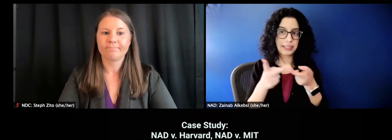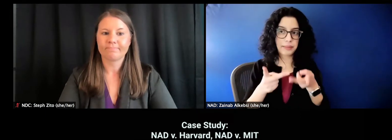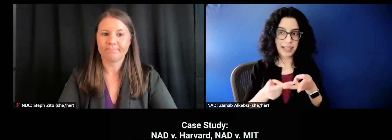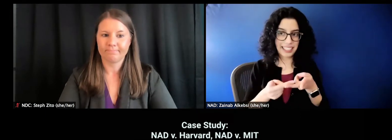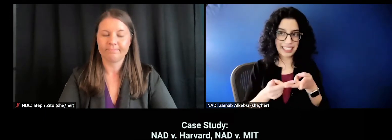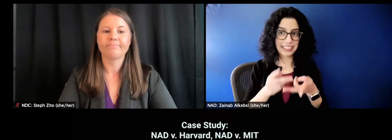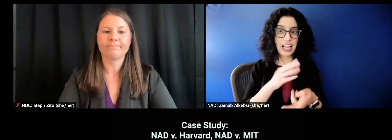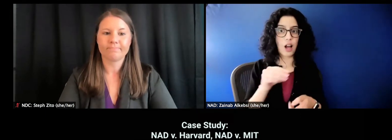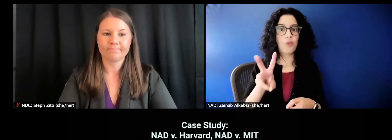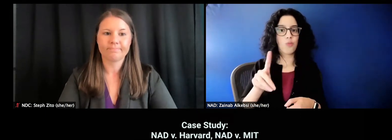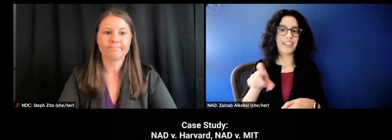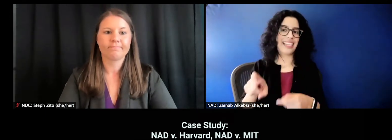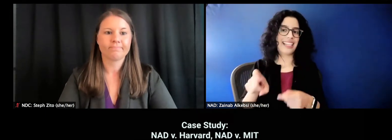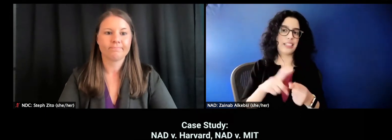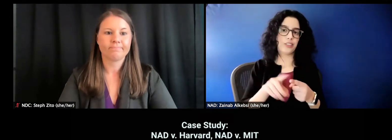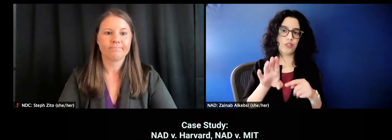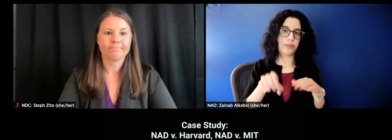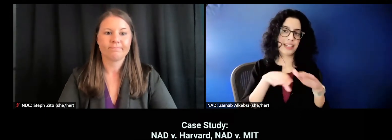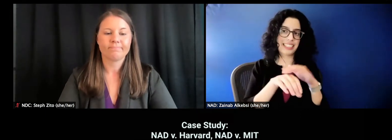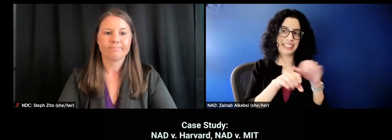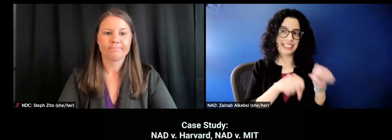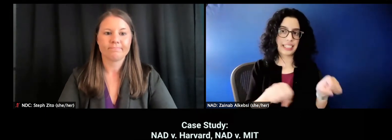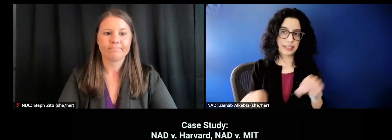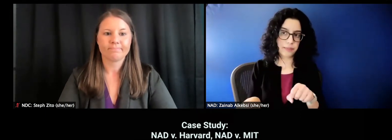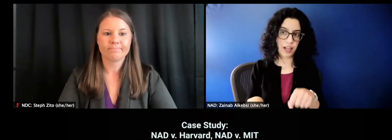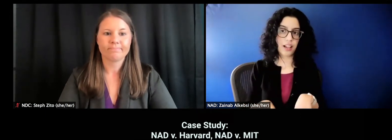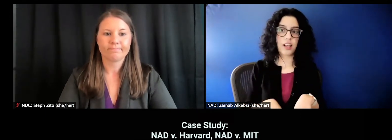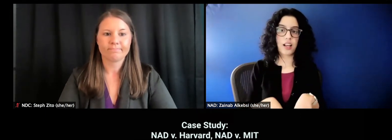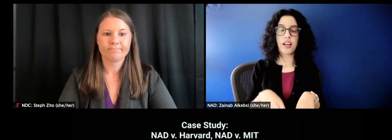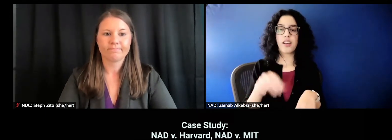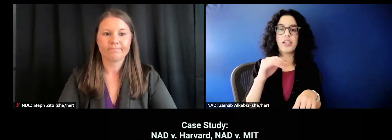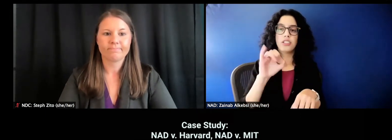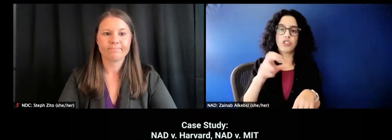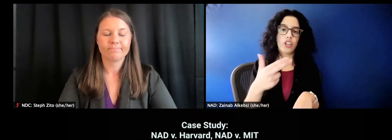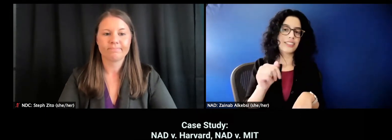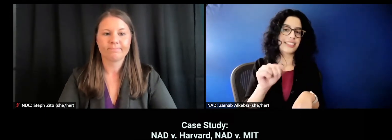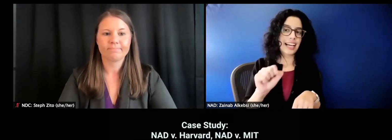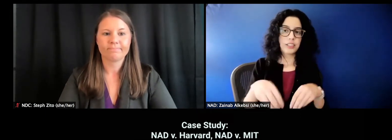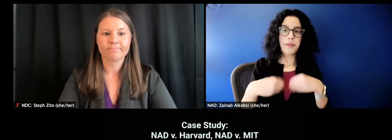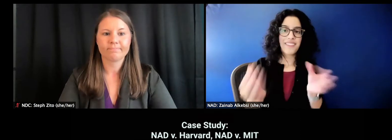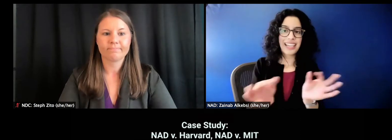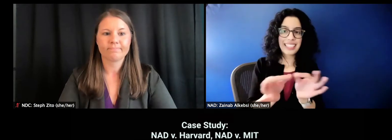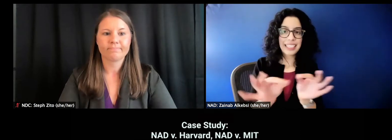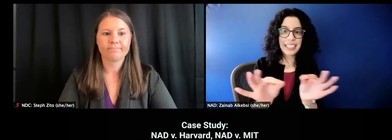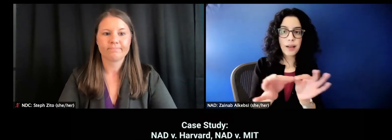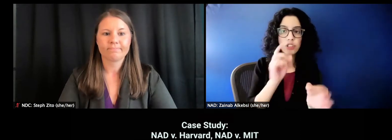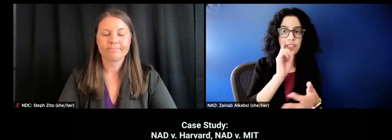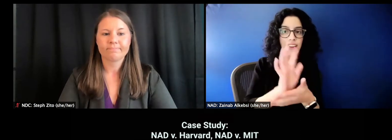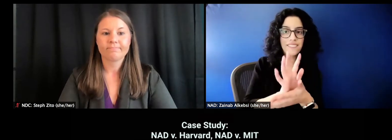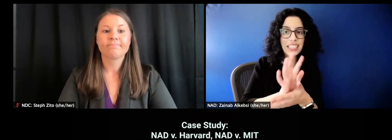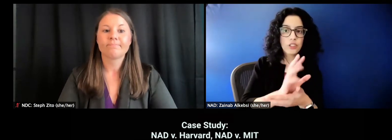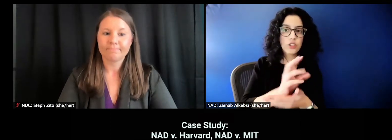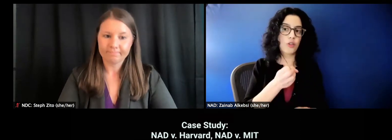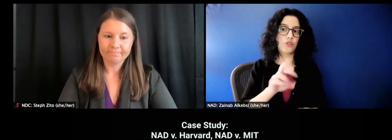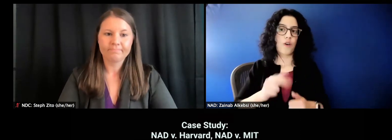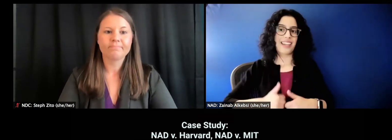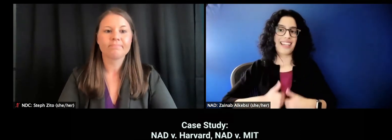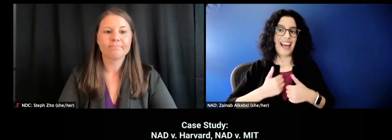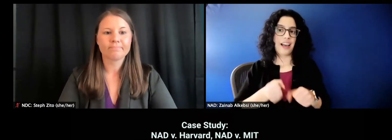and would need to be accessible. Such as providing captions for videos or live